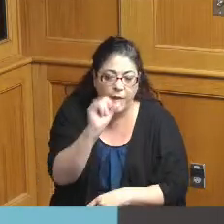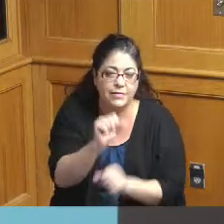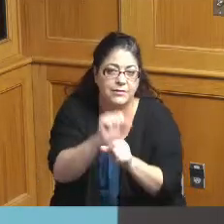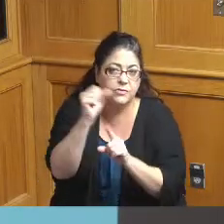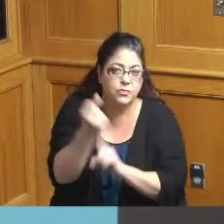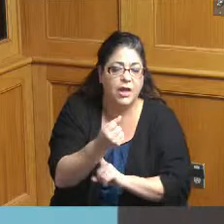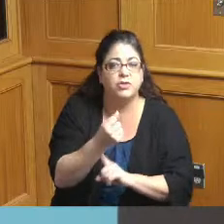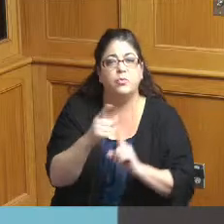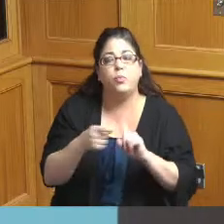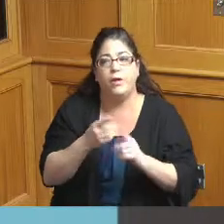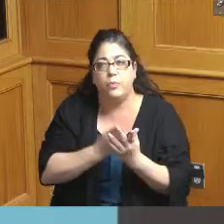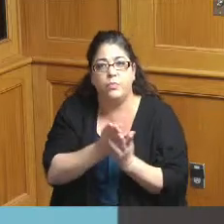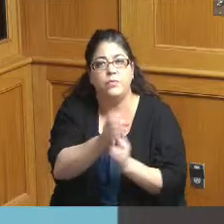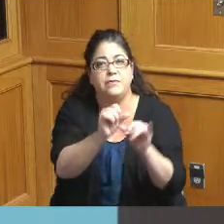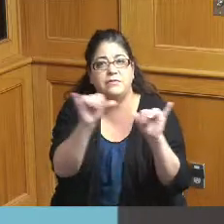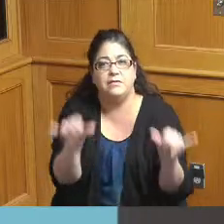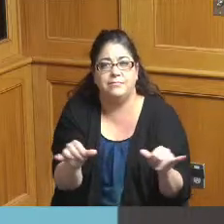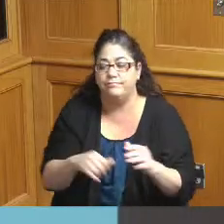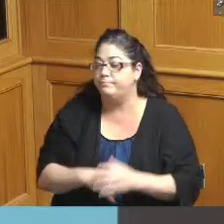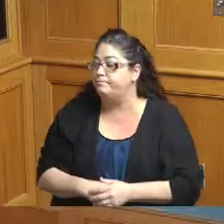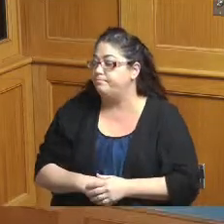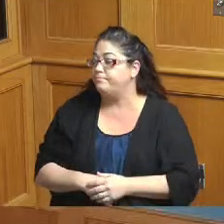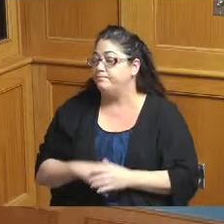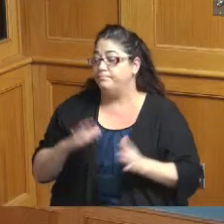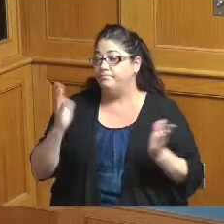conclusion of my presentation I'll be more than happy to answer any questions that you have